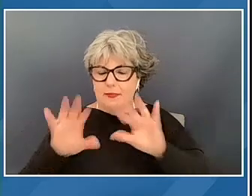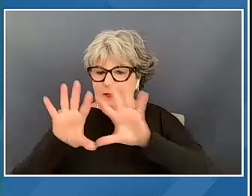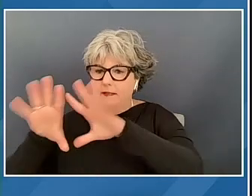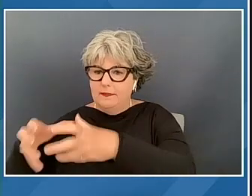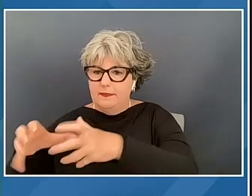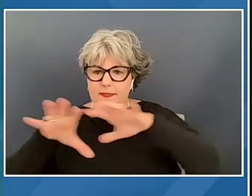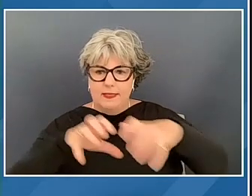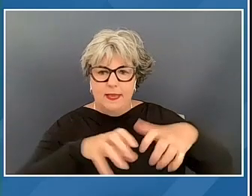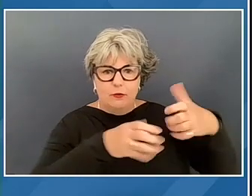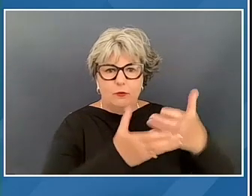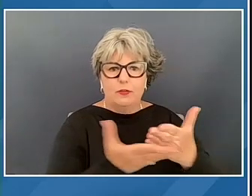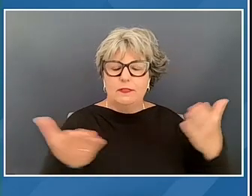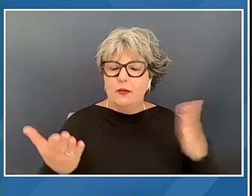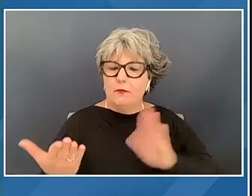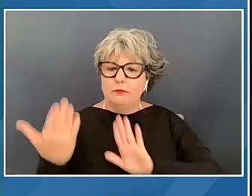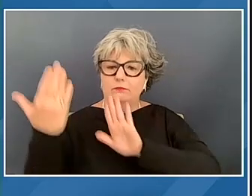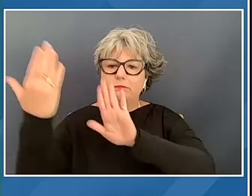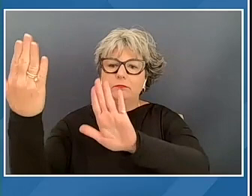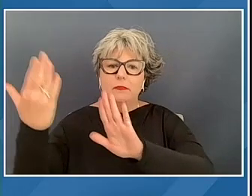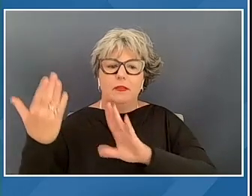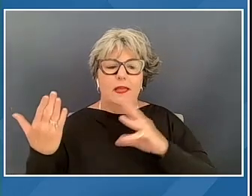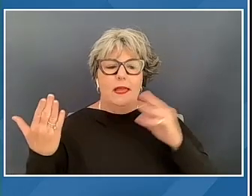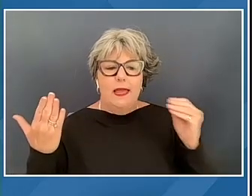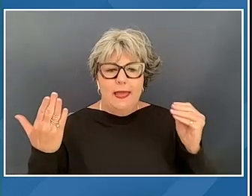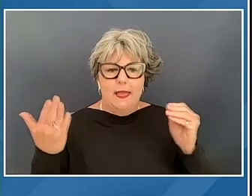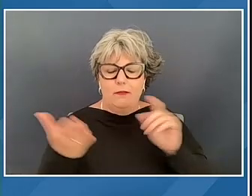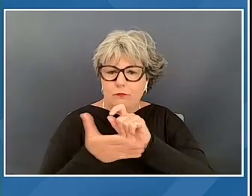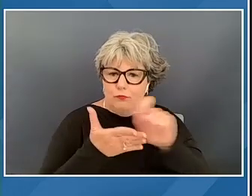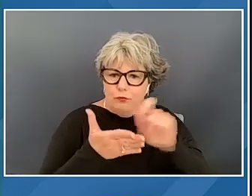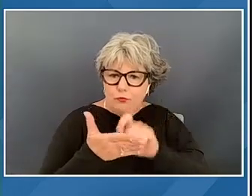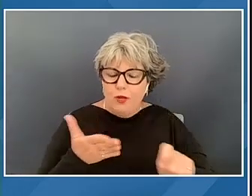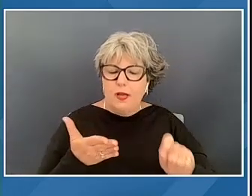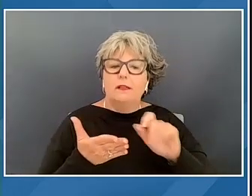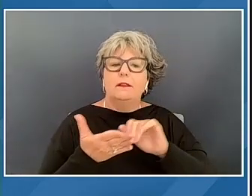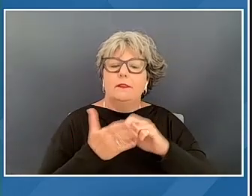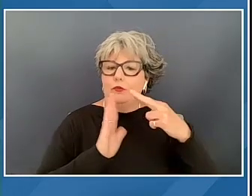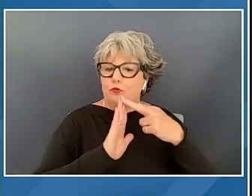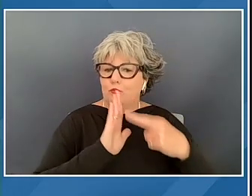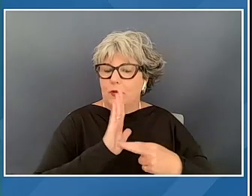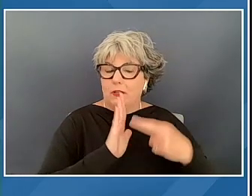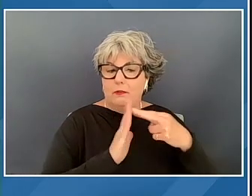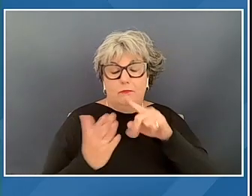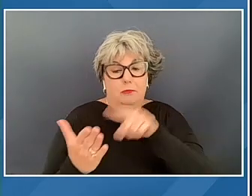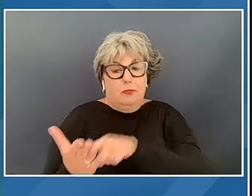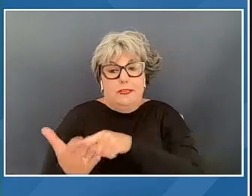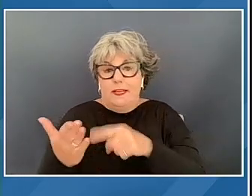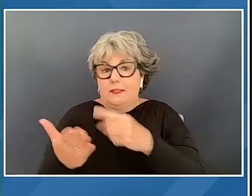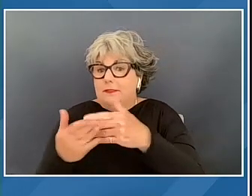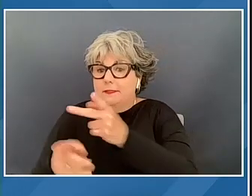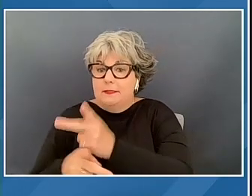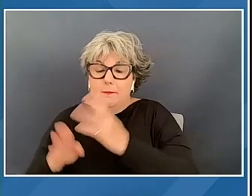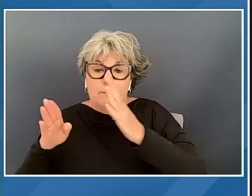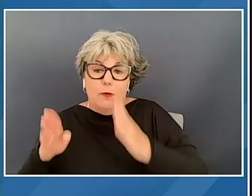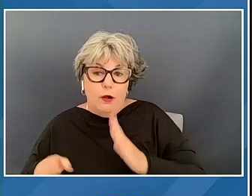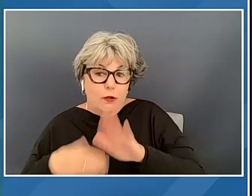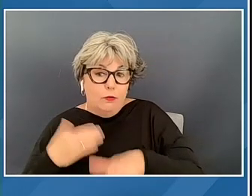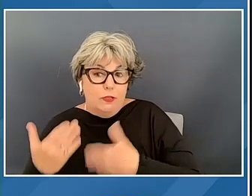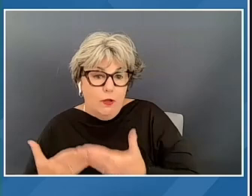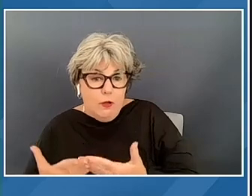presenting, and we end up crafting those regulations could cancel some borrowers debt completely, but it could not cancel